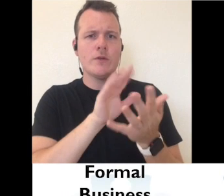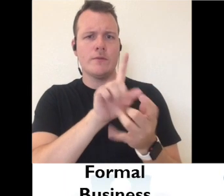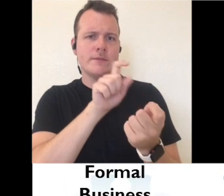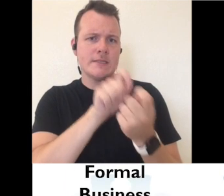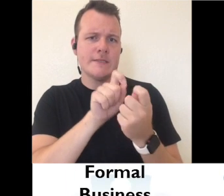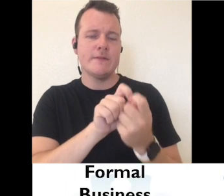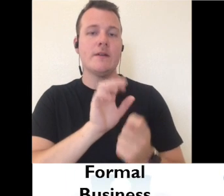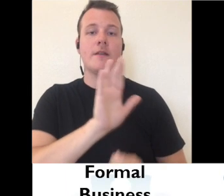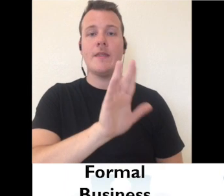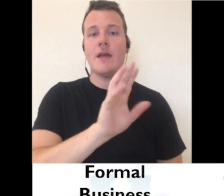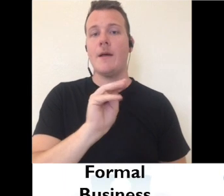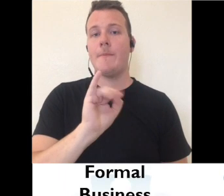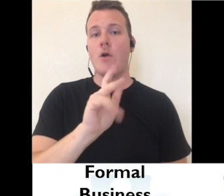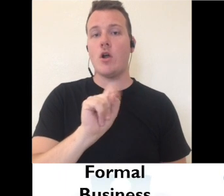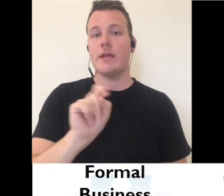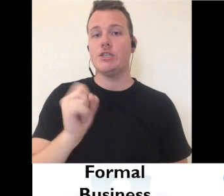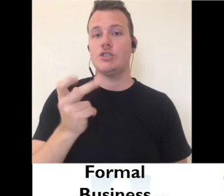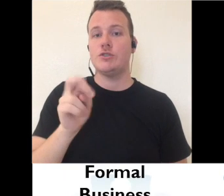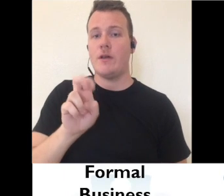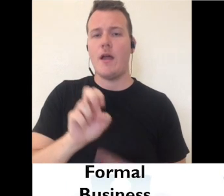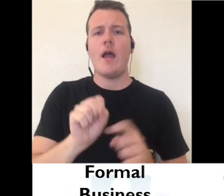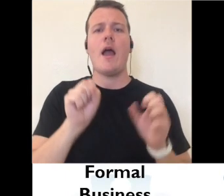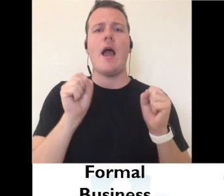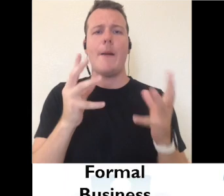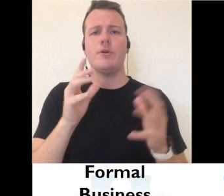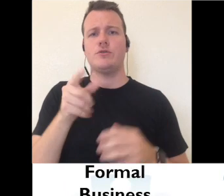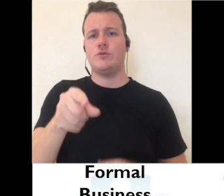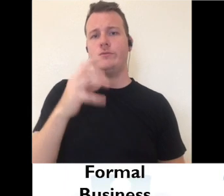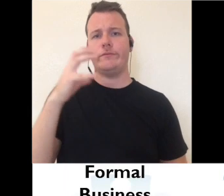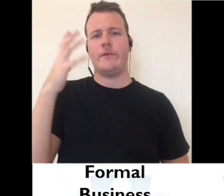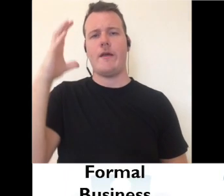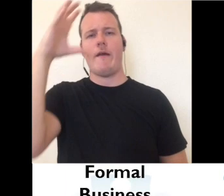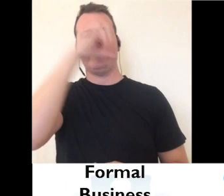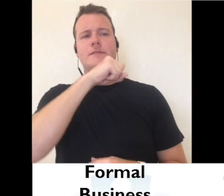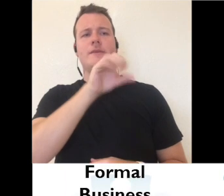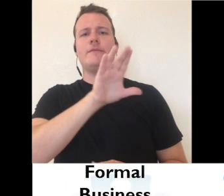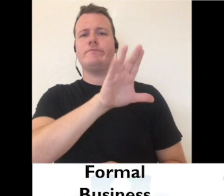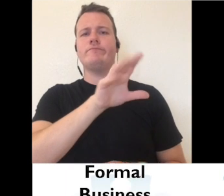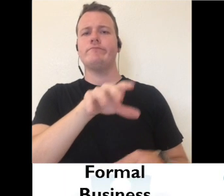the market do you estimate they really have, differences between your practice